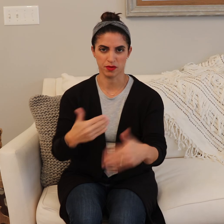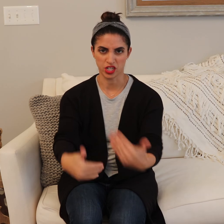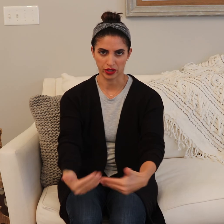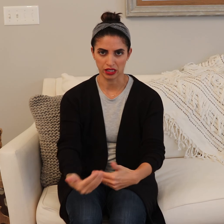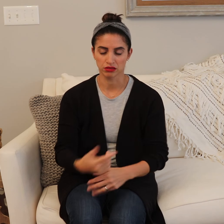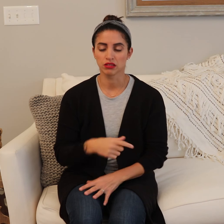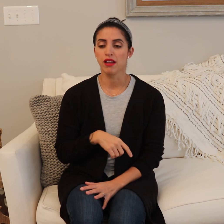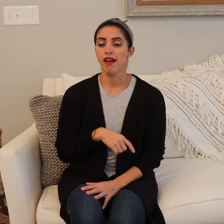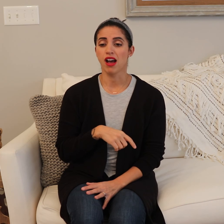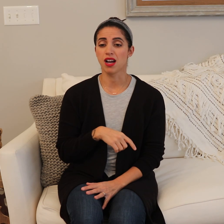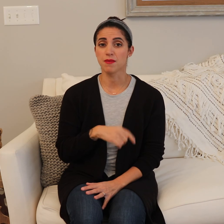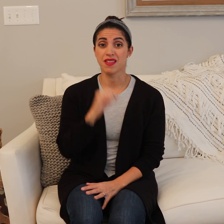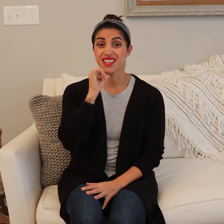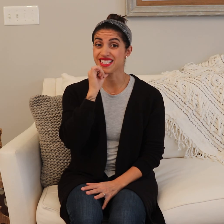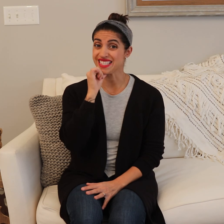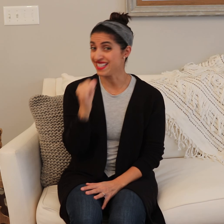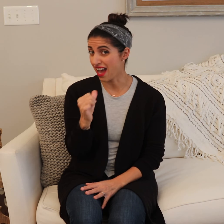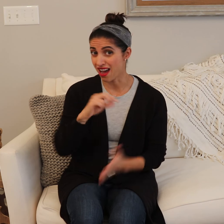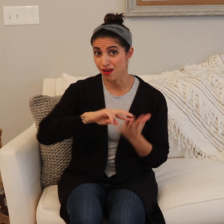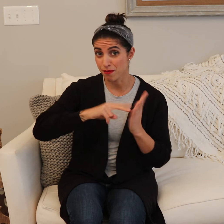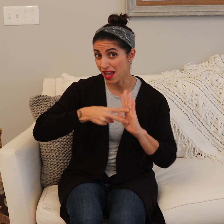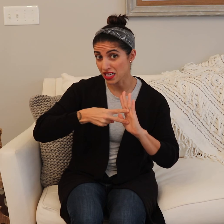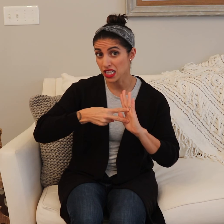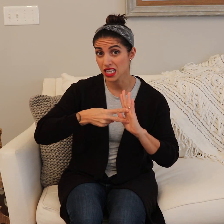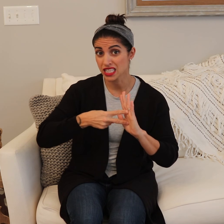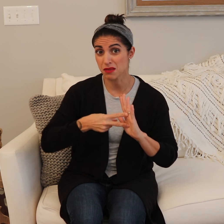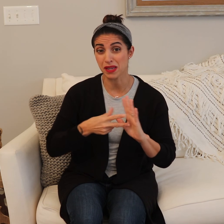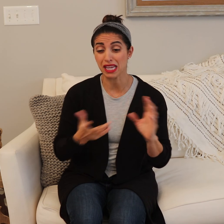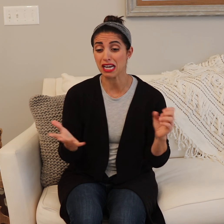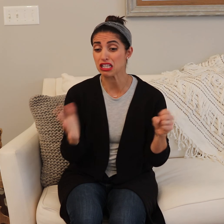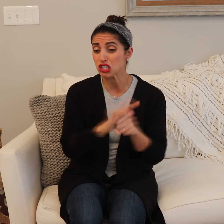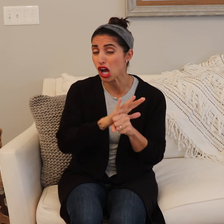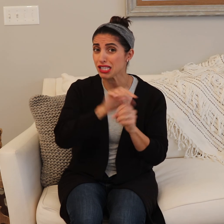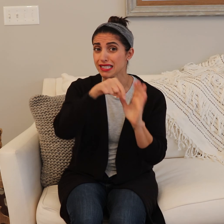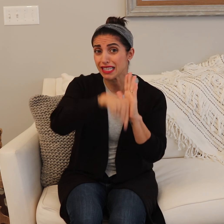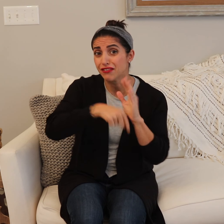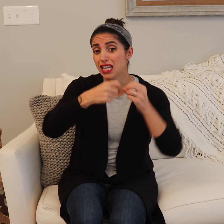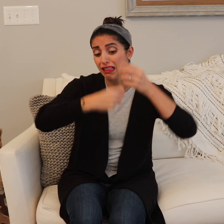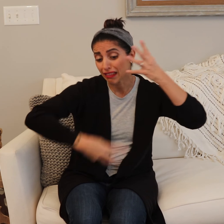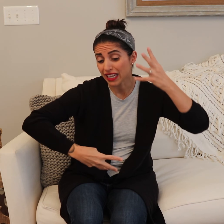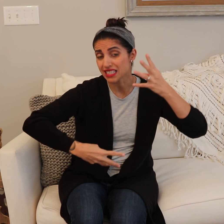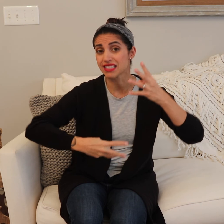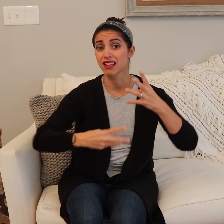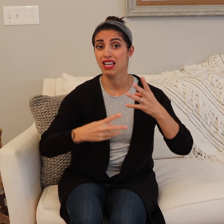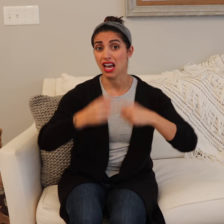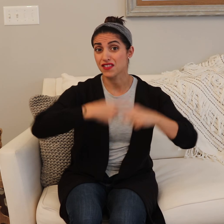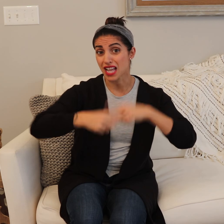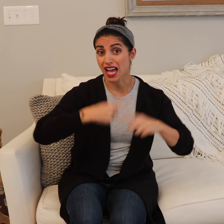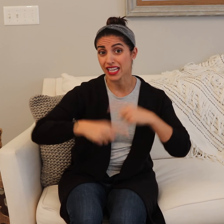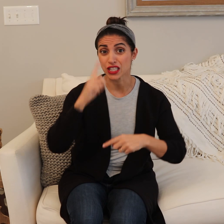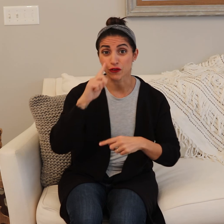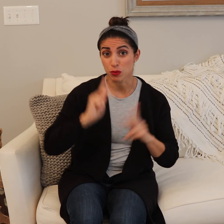gonna be doing. This is not meant to be an exhaustive list of signs for people